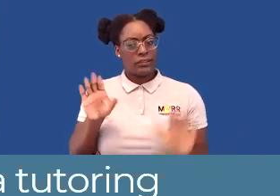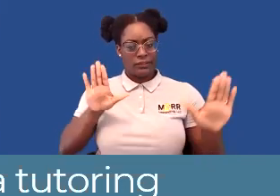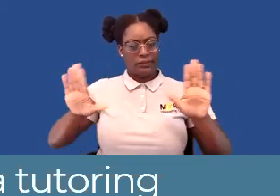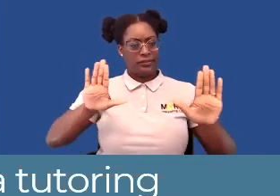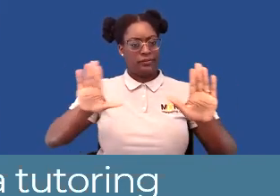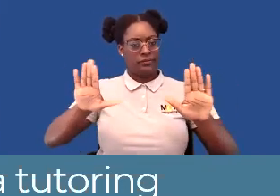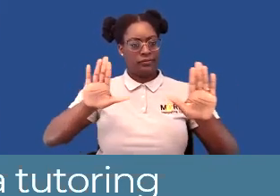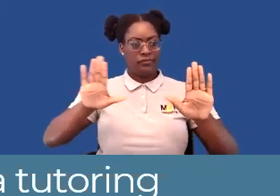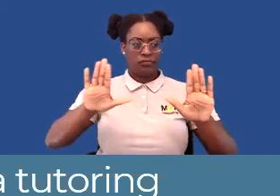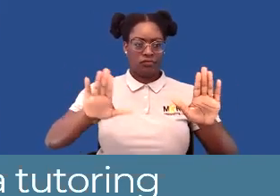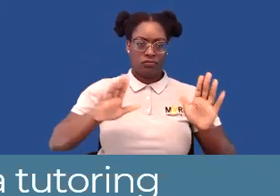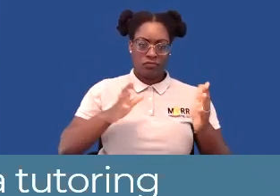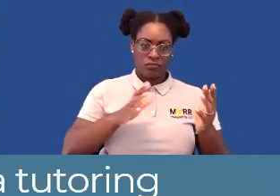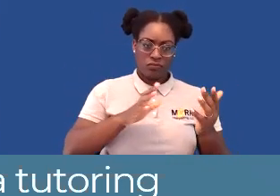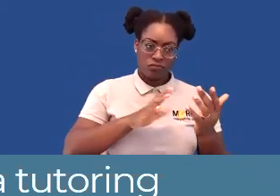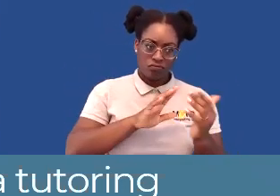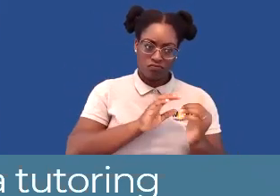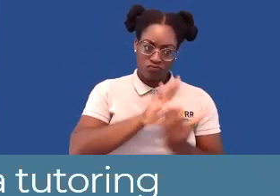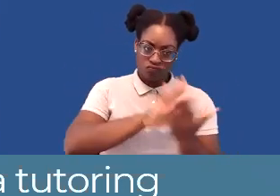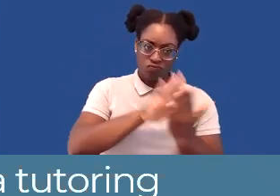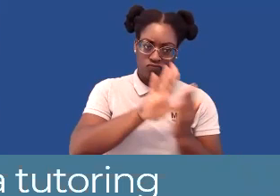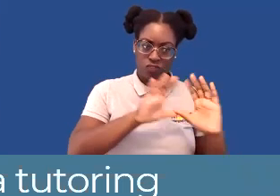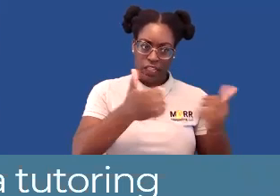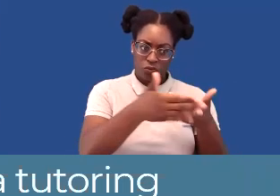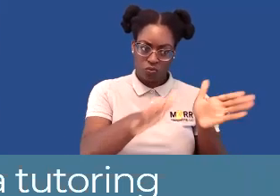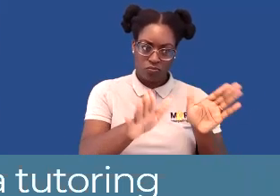And Denton-- who I noticed is in attendance today--